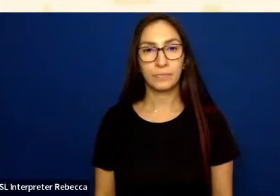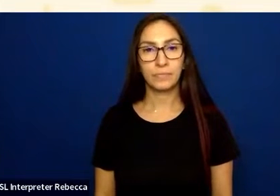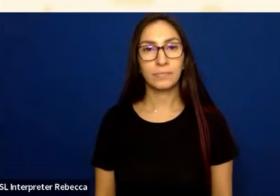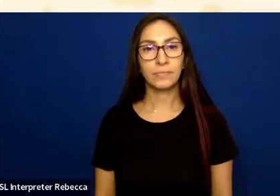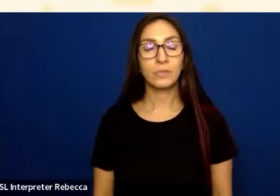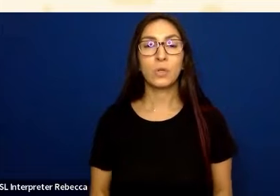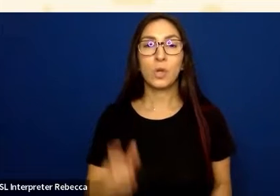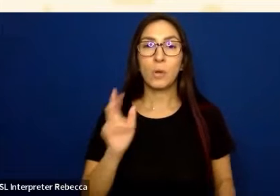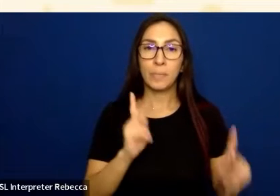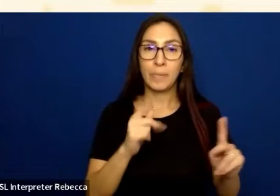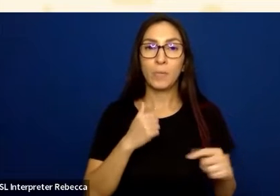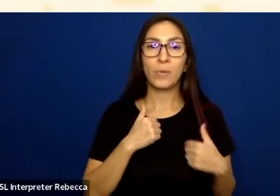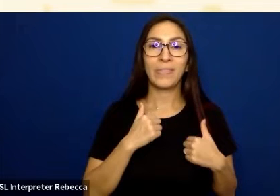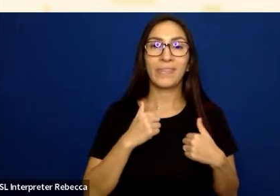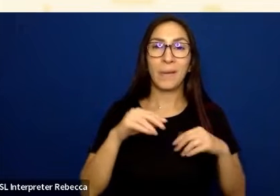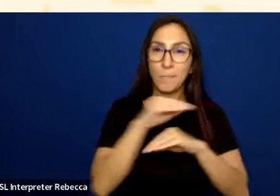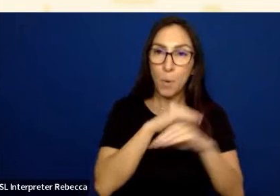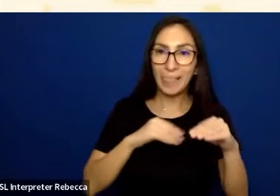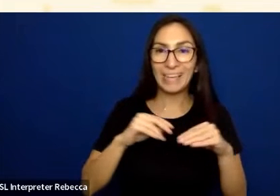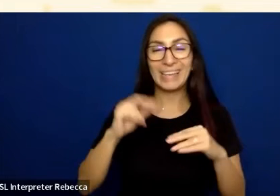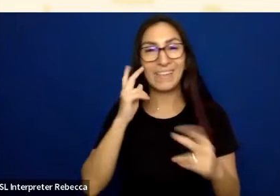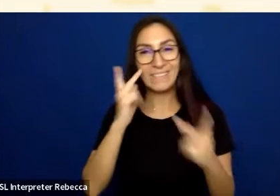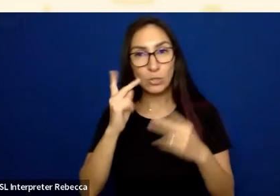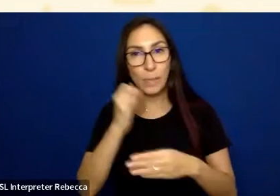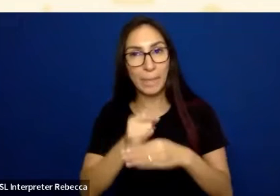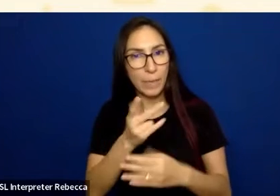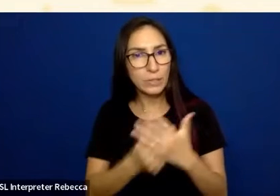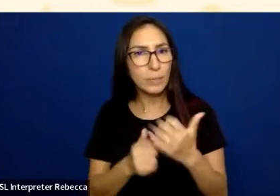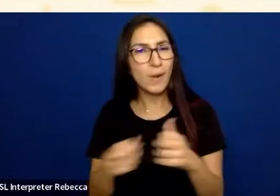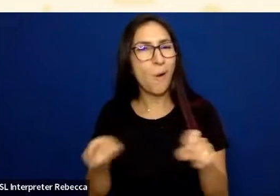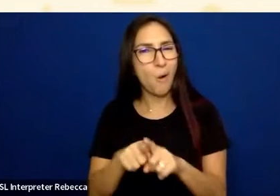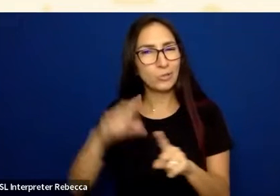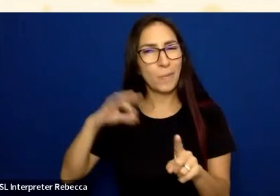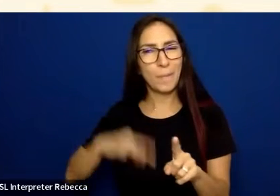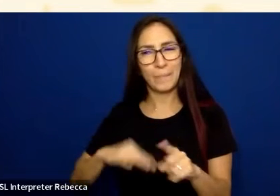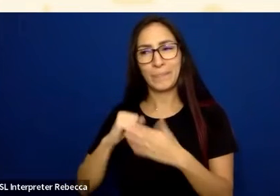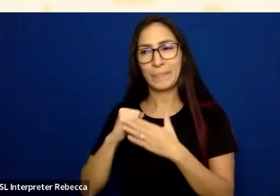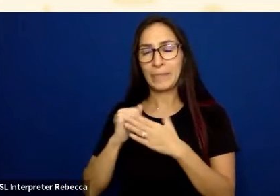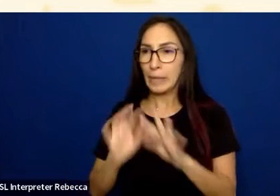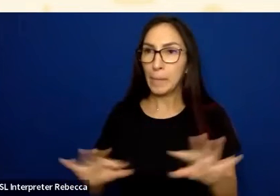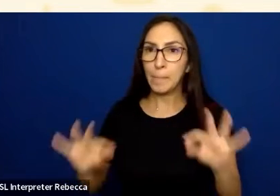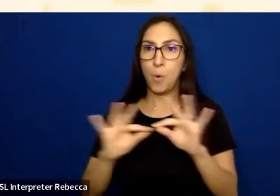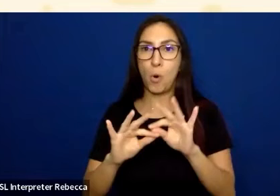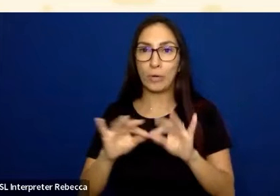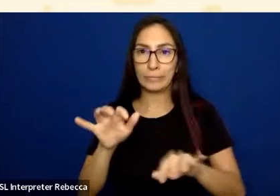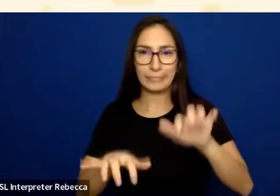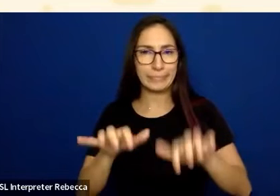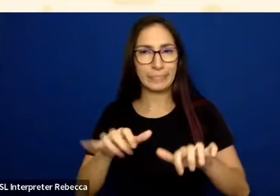the keyboard is very important also for power users who want